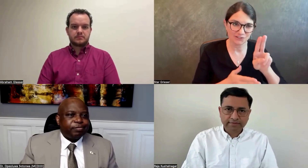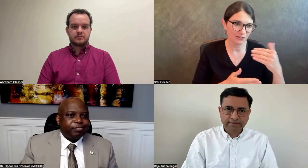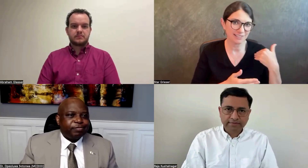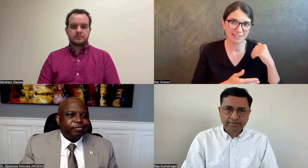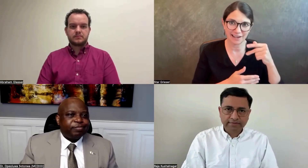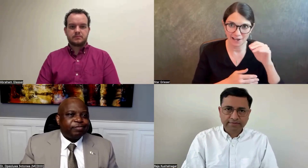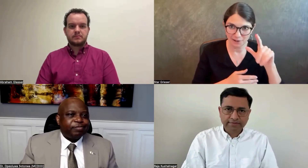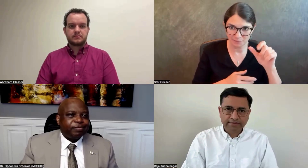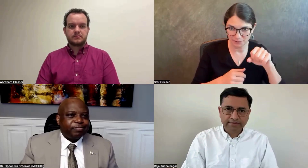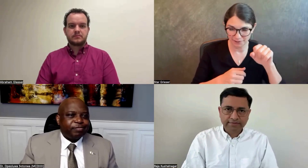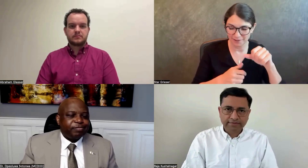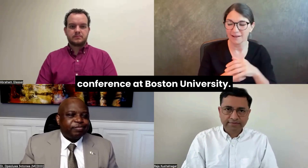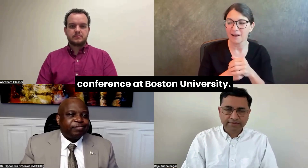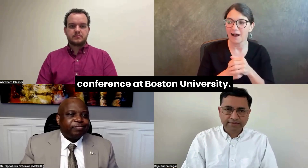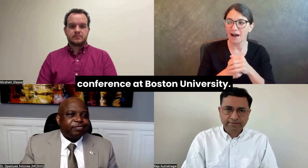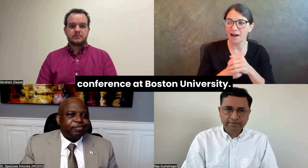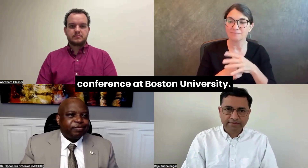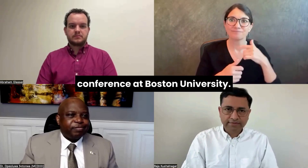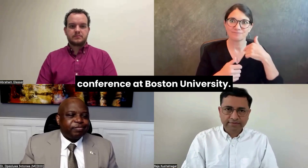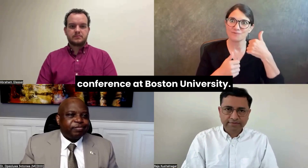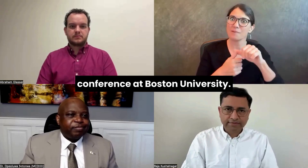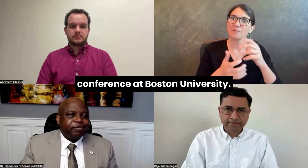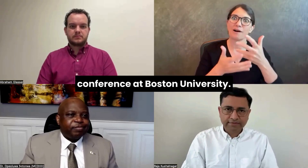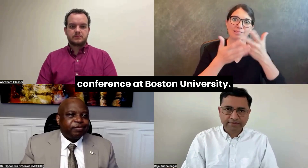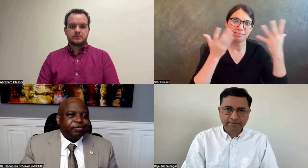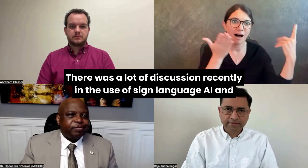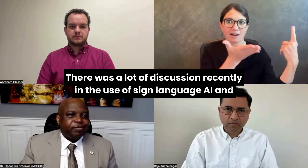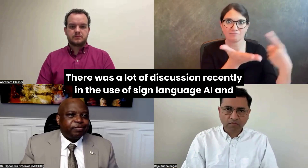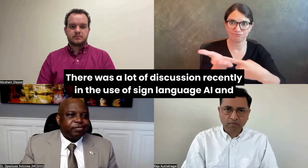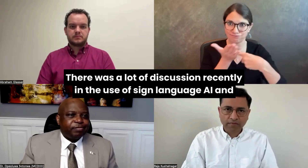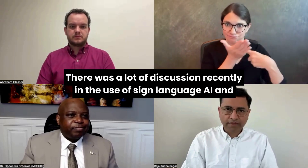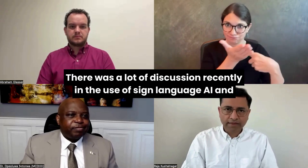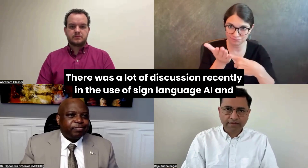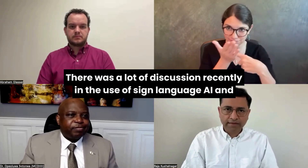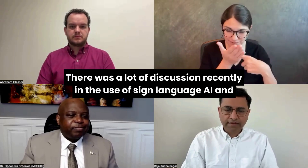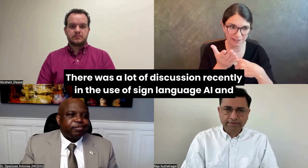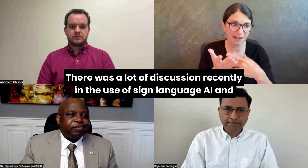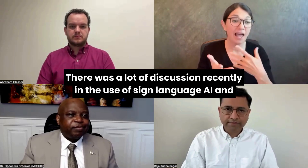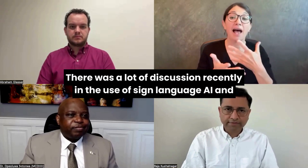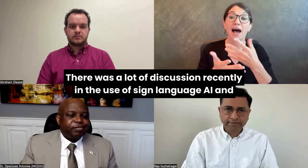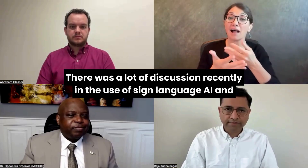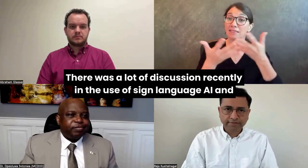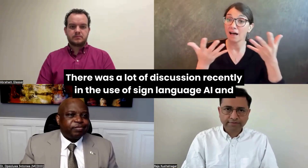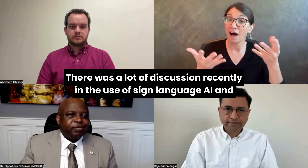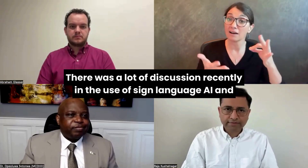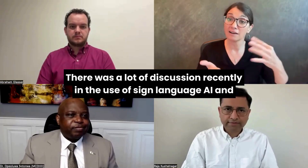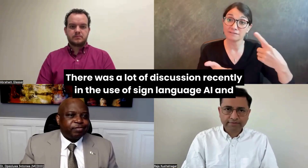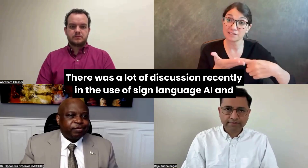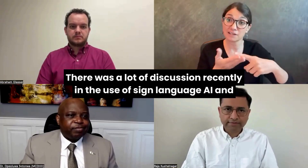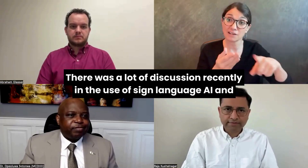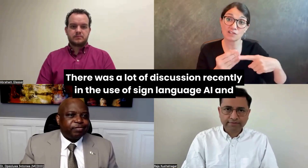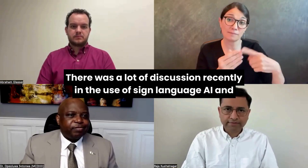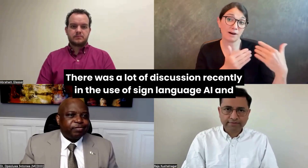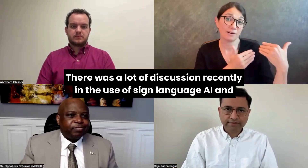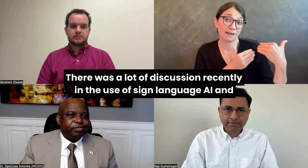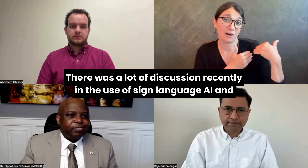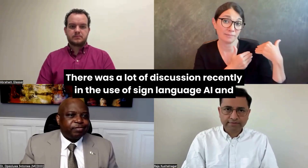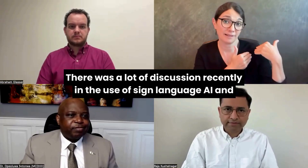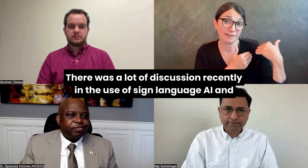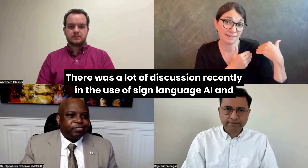conference at Boston University. There was a lot of discussion recently in the use of sign language AI and there's a lot of accountability